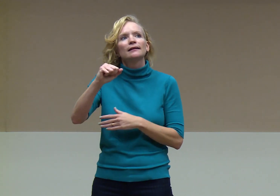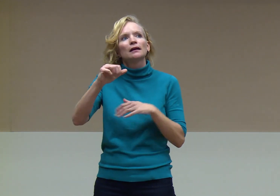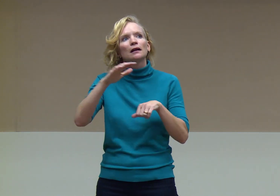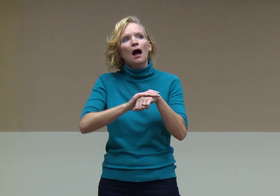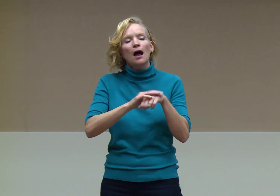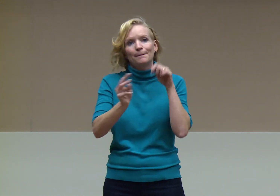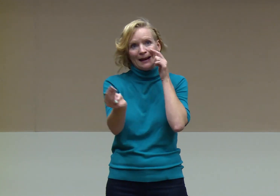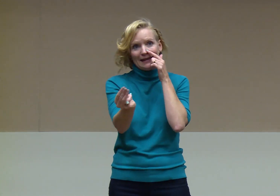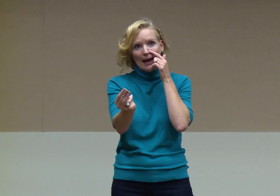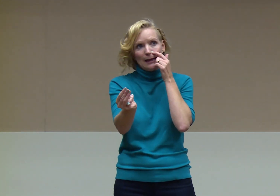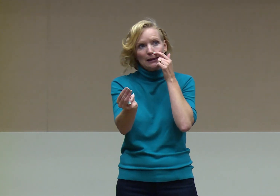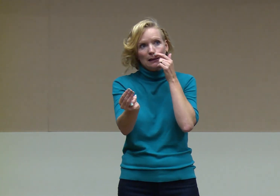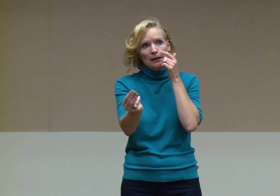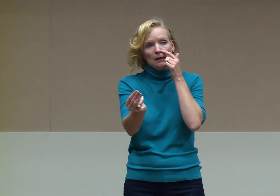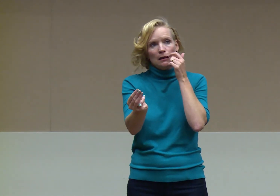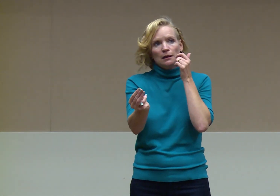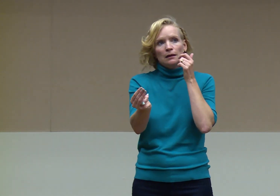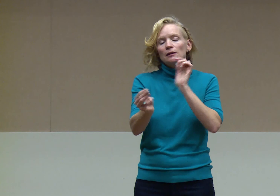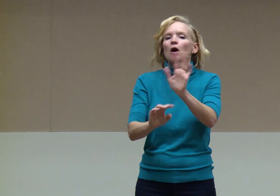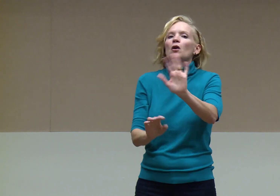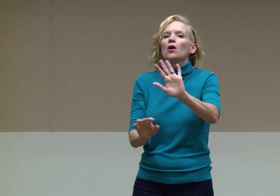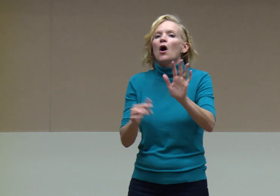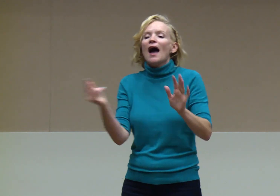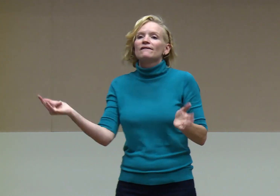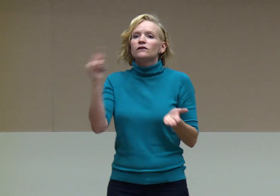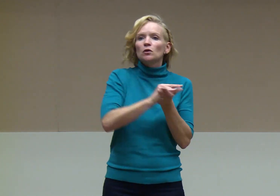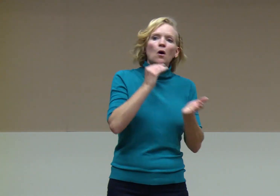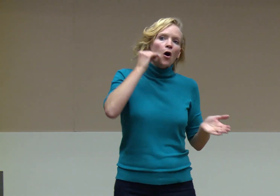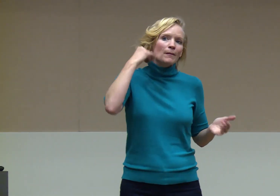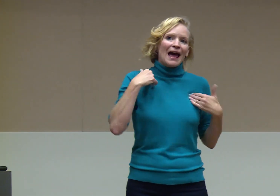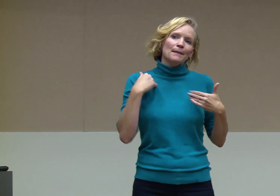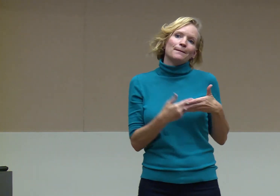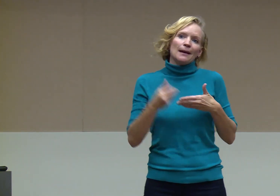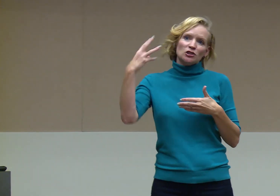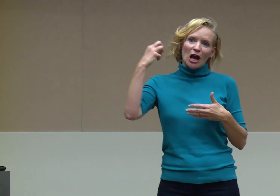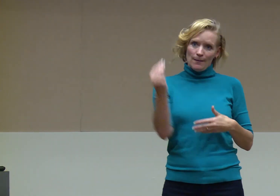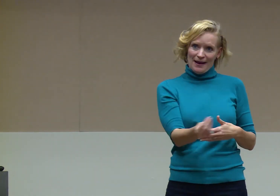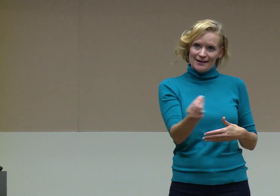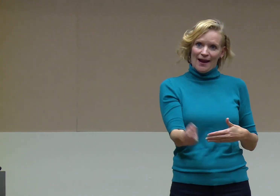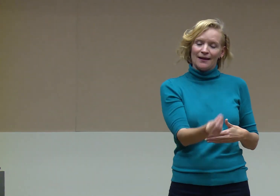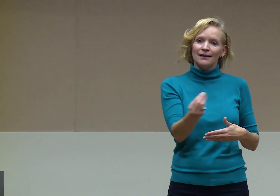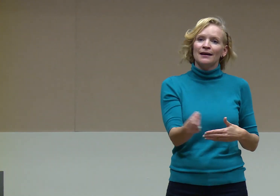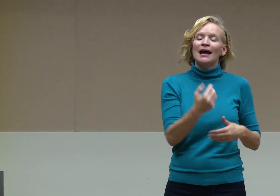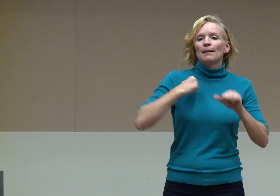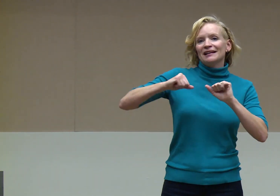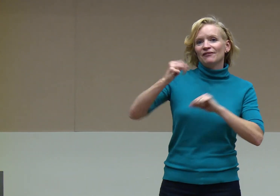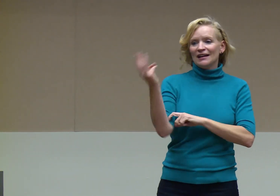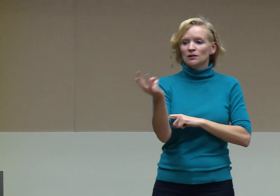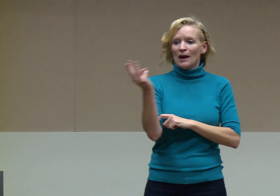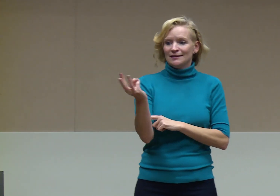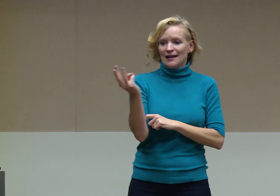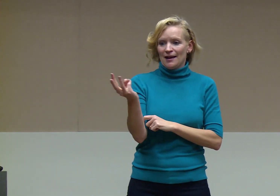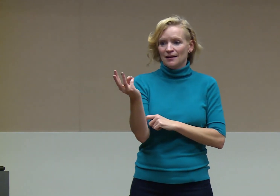came back and started my post-doc. So I flew home, had my baby shower on Monday,